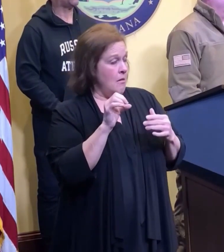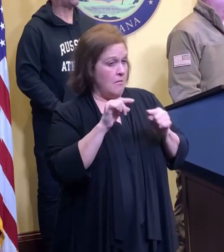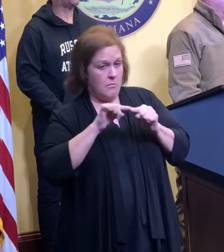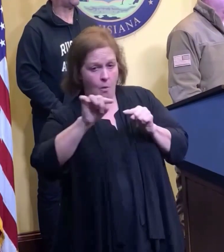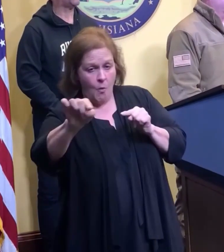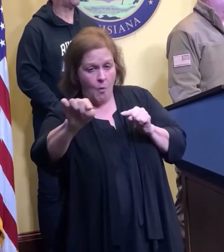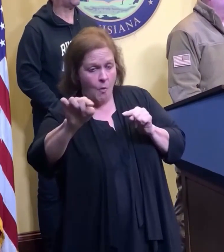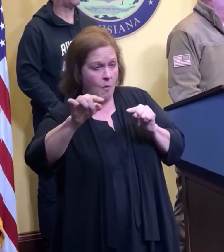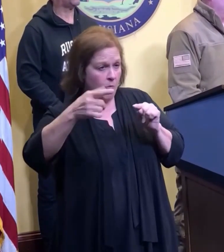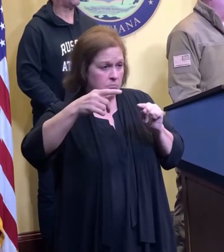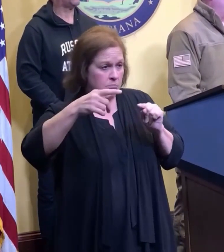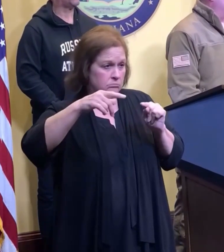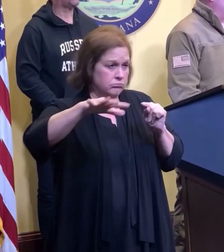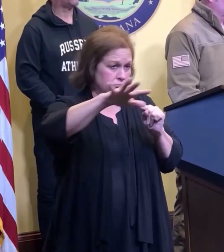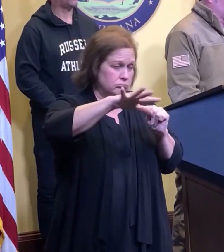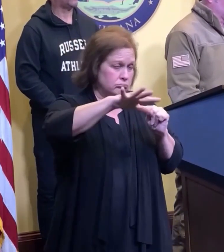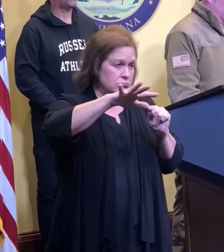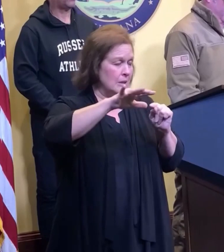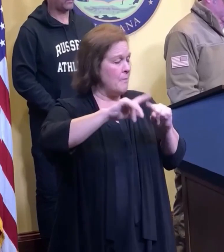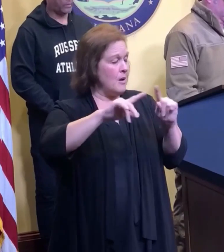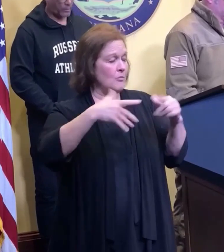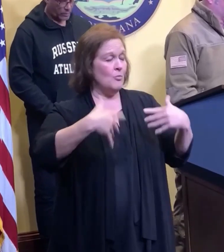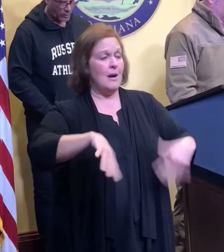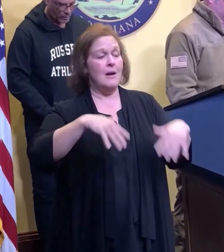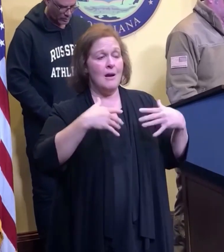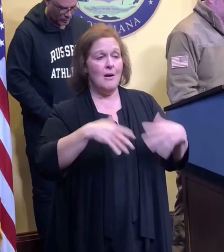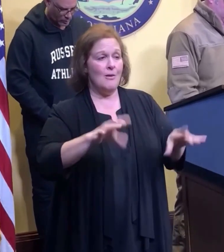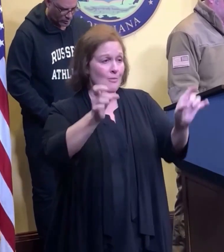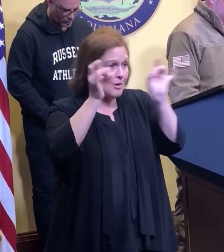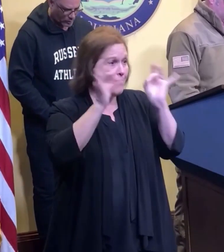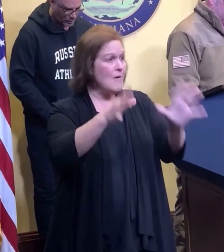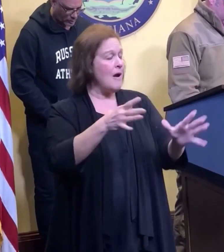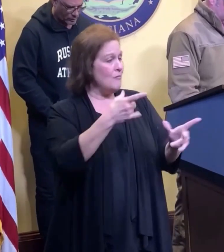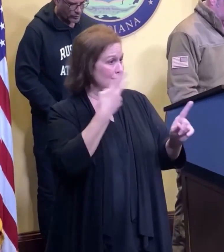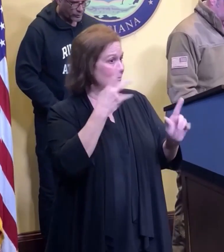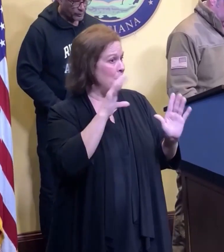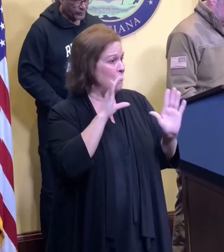but just incredible obviously from what you've seen from images incredible devastation there